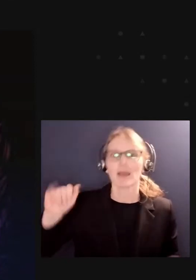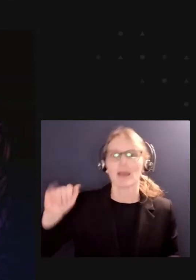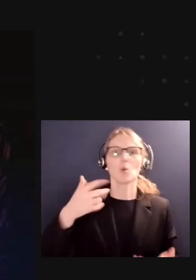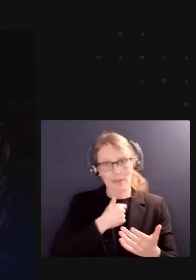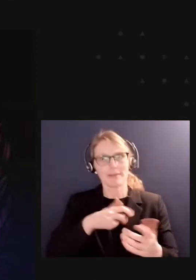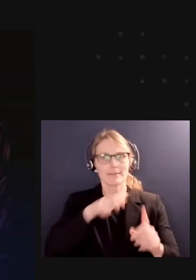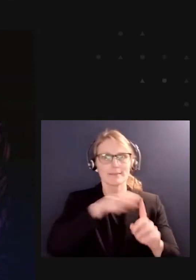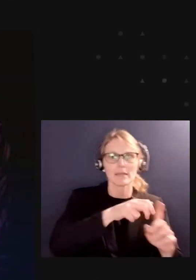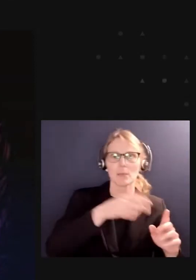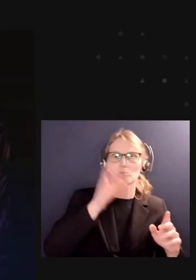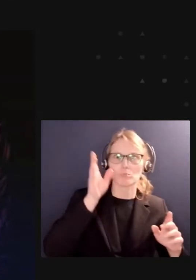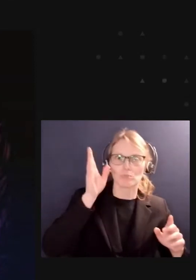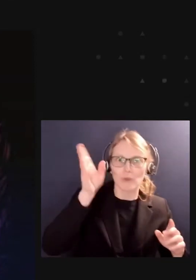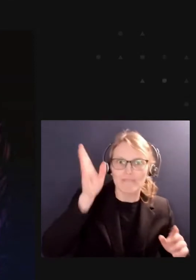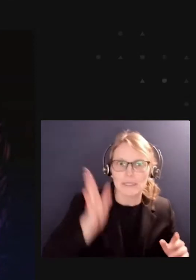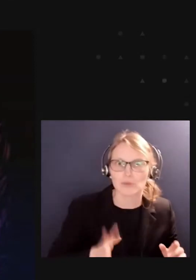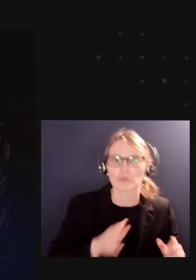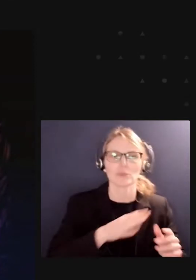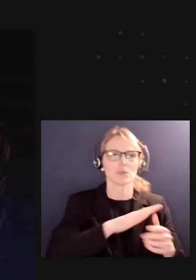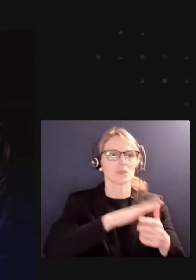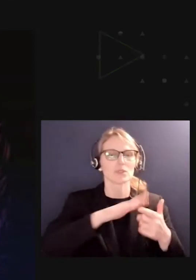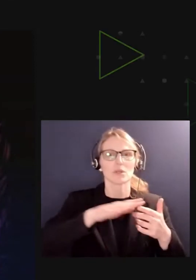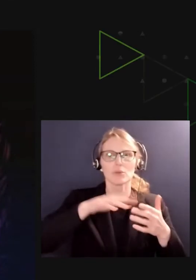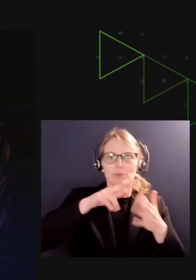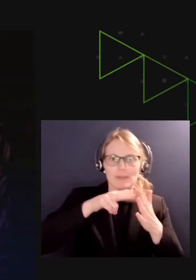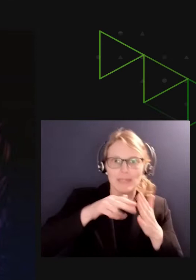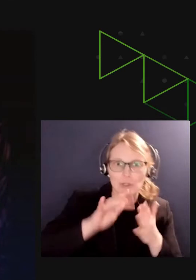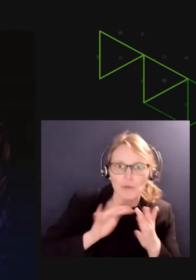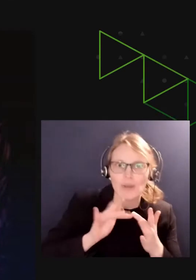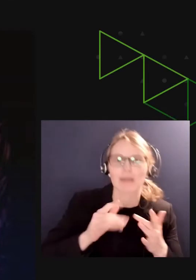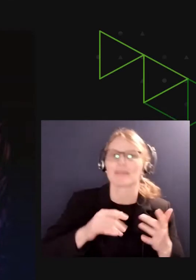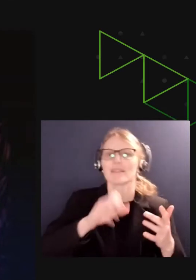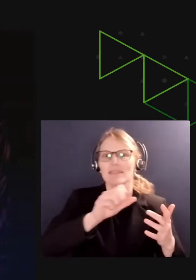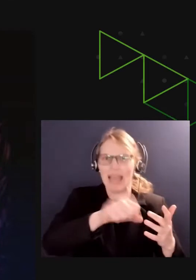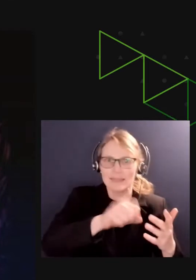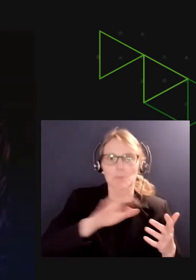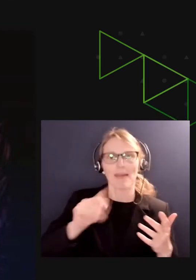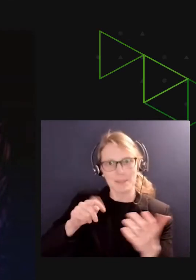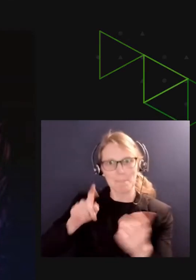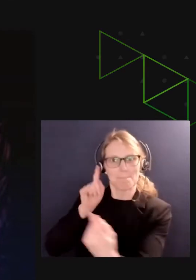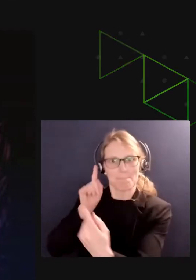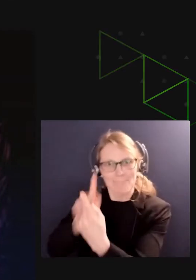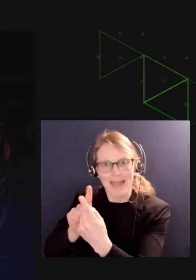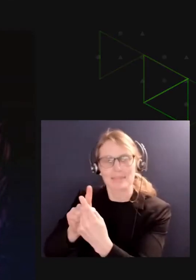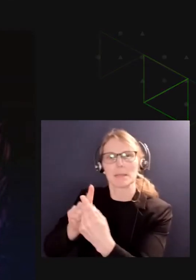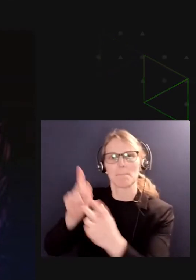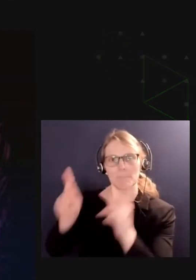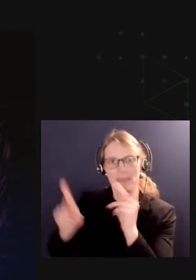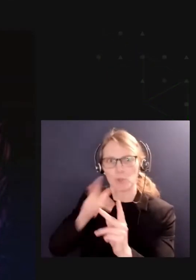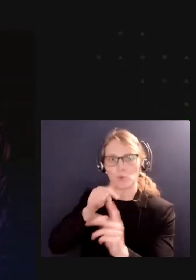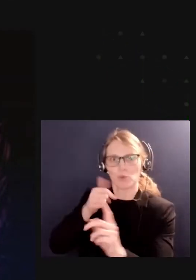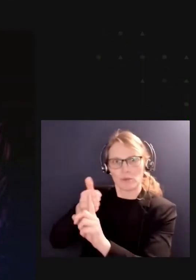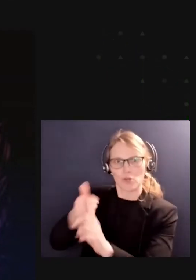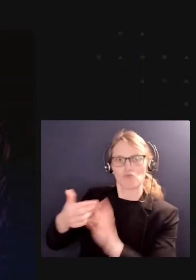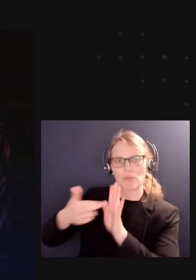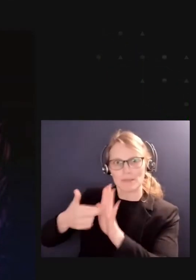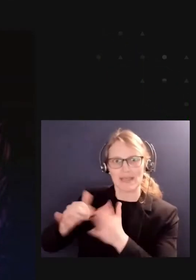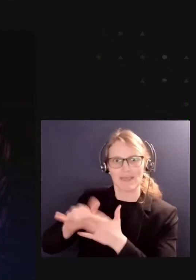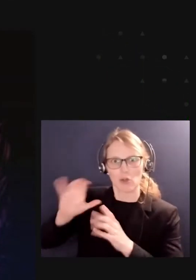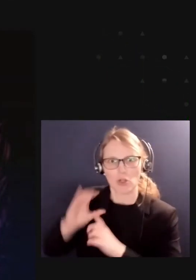We actually went and met with representatives of those cultures. We gave them a seat at the design table. And they signed off on how they were, how they showed up in the game.